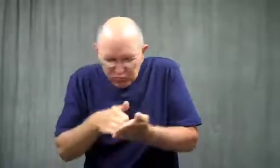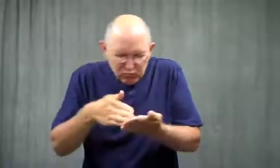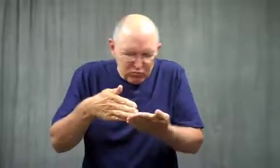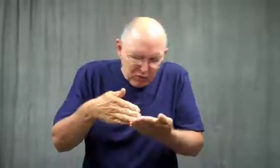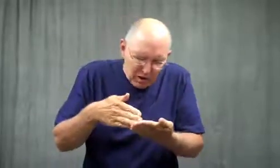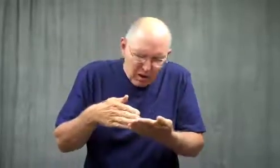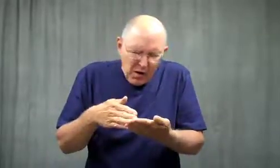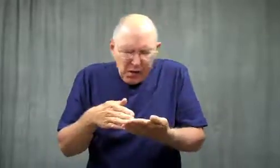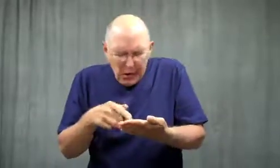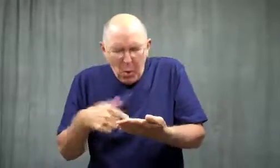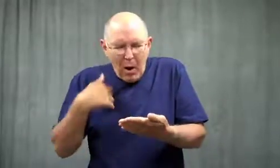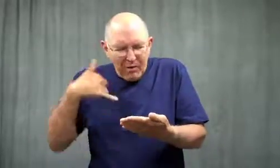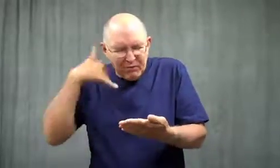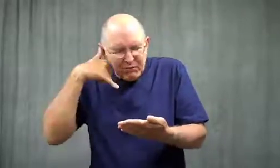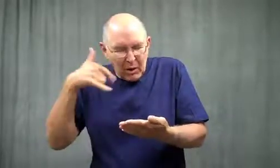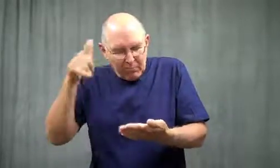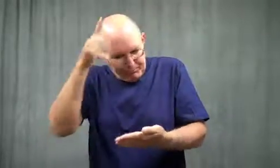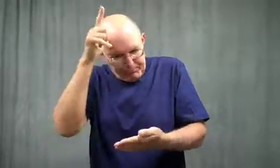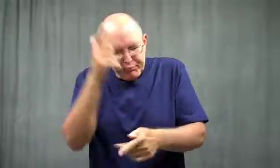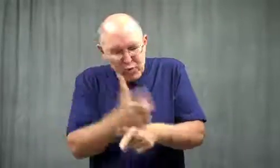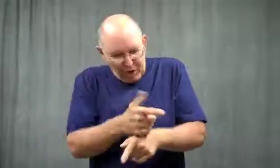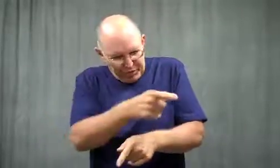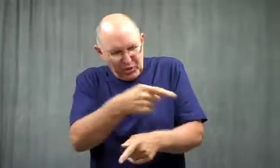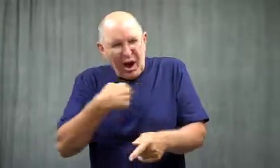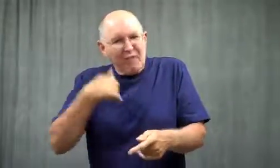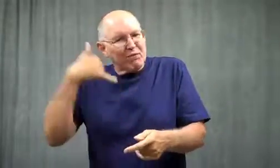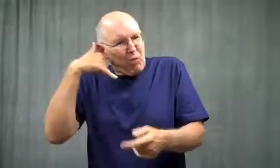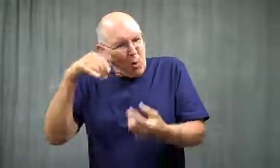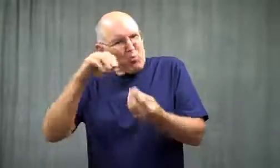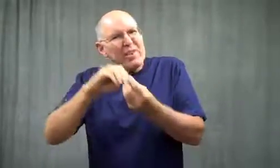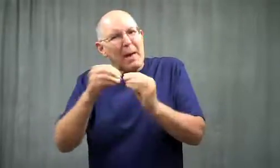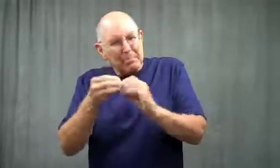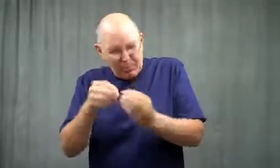In it, he found the victim's brother's phone number.